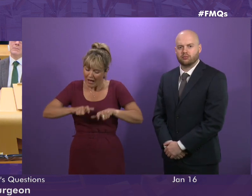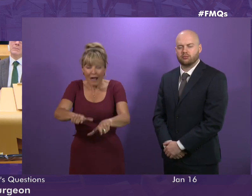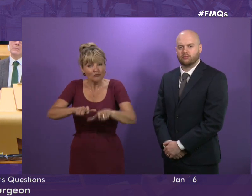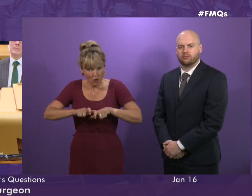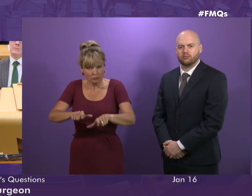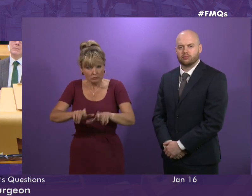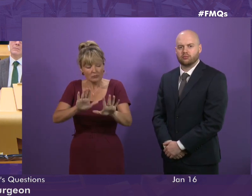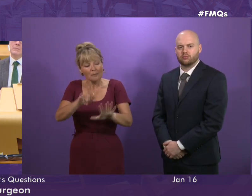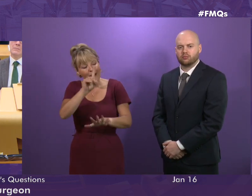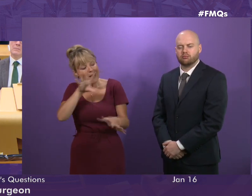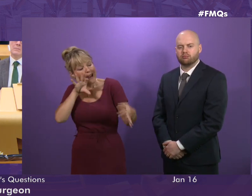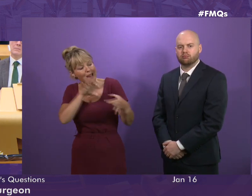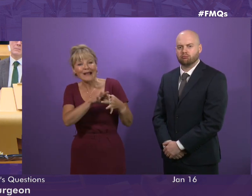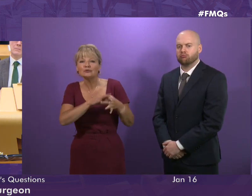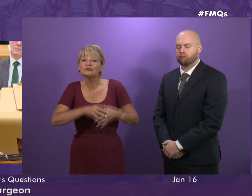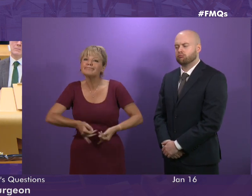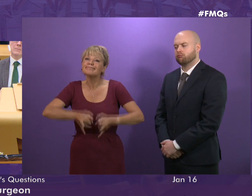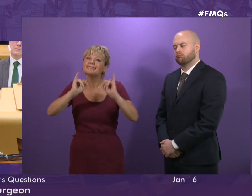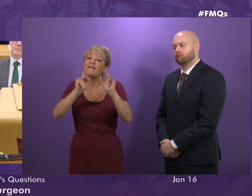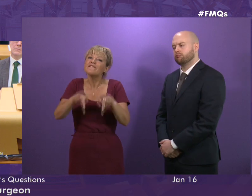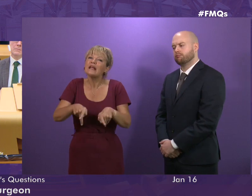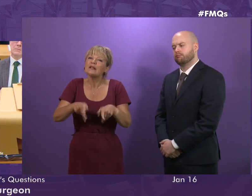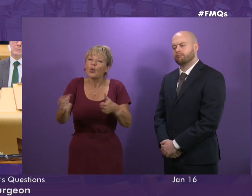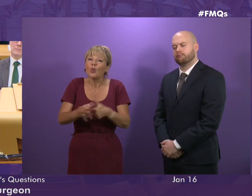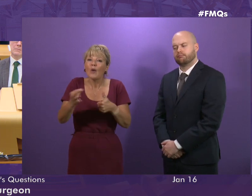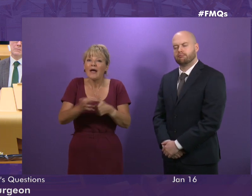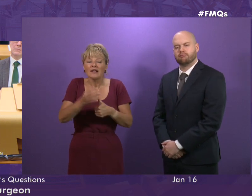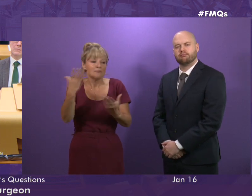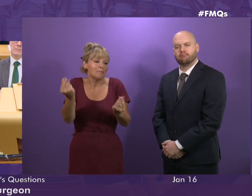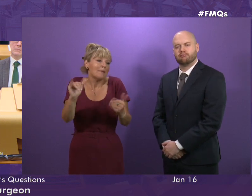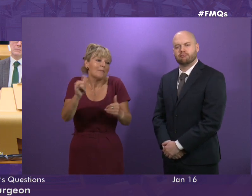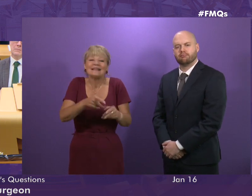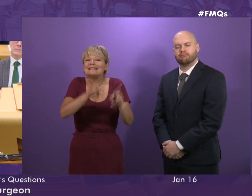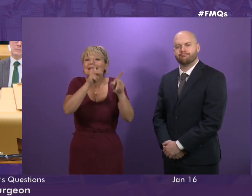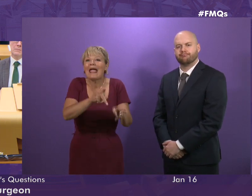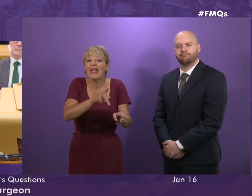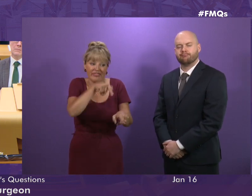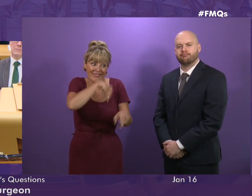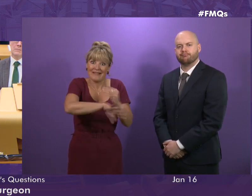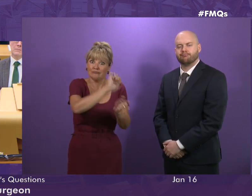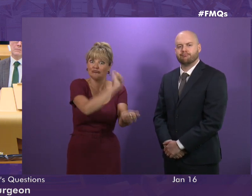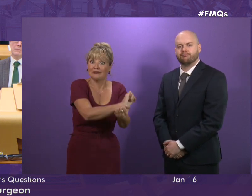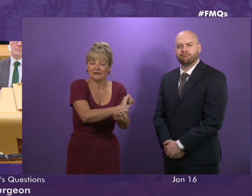There are some circumstances—deaths in custody, for example—in which fatal accident inquiries